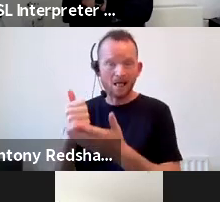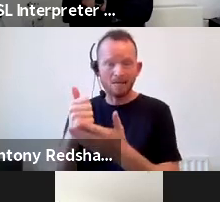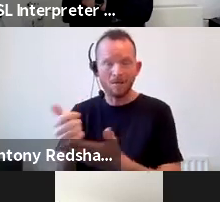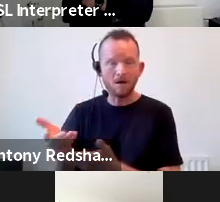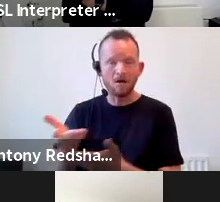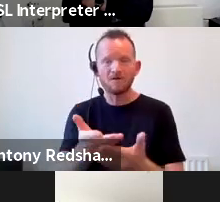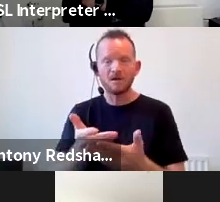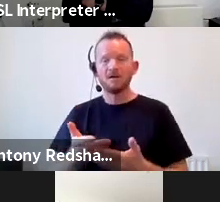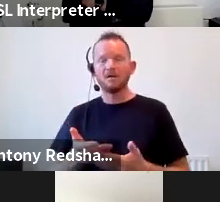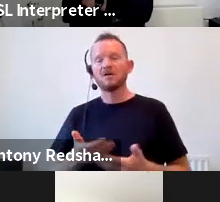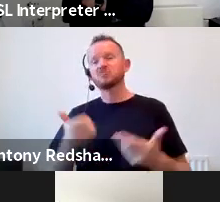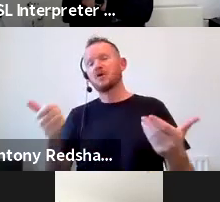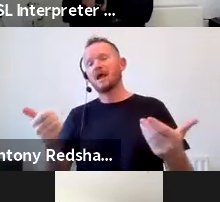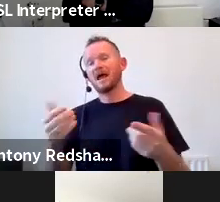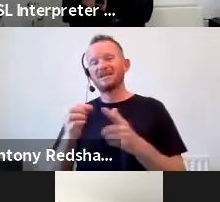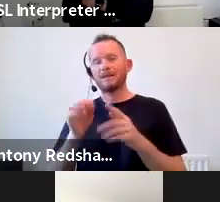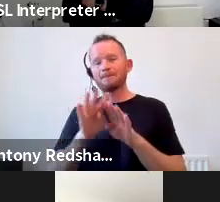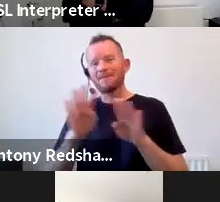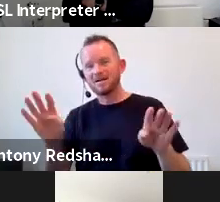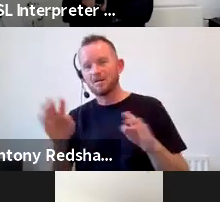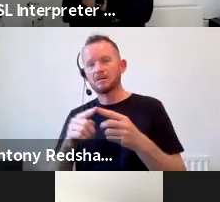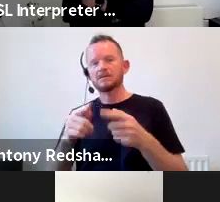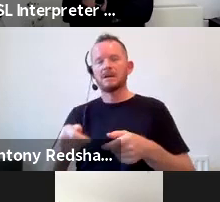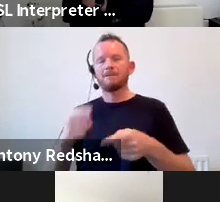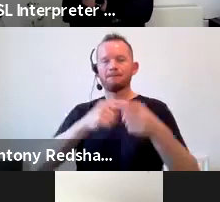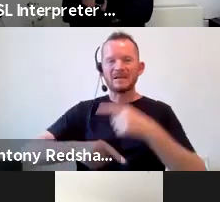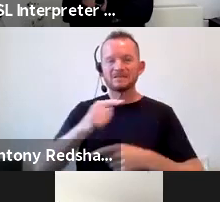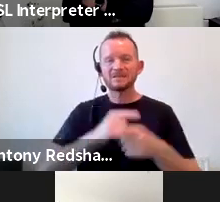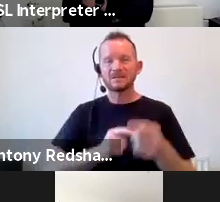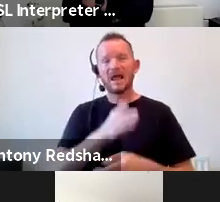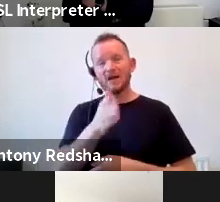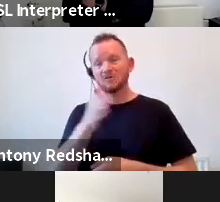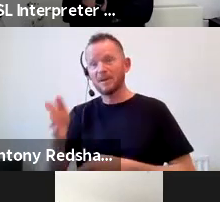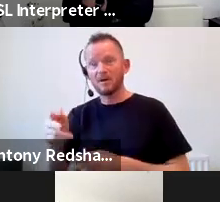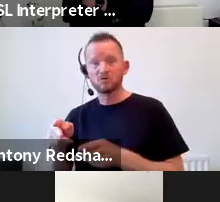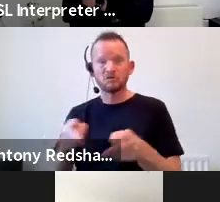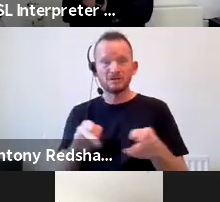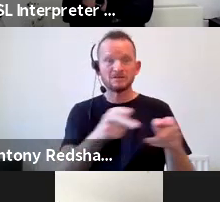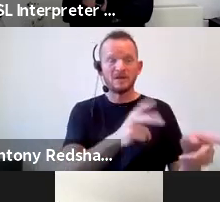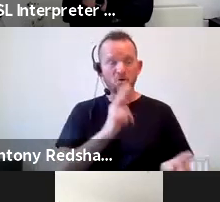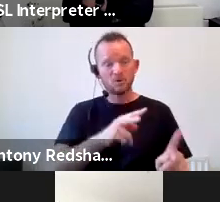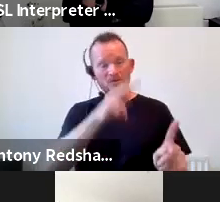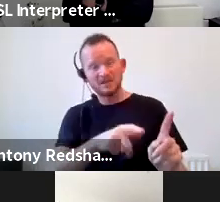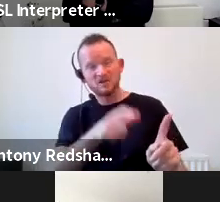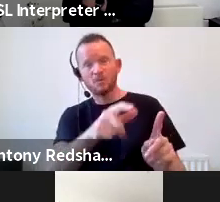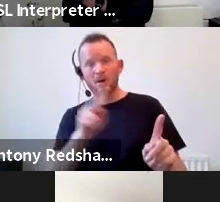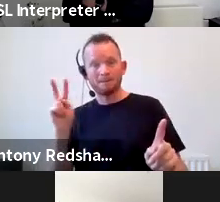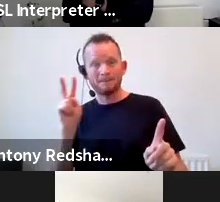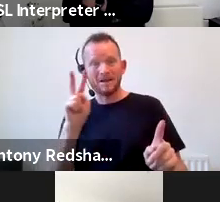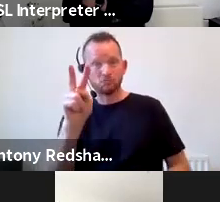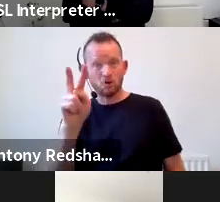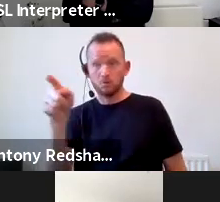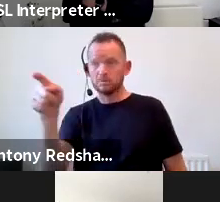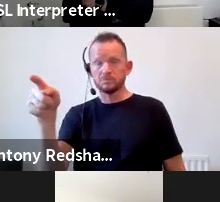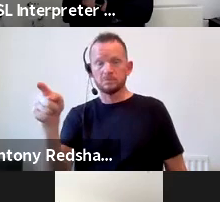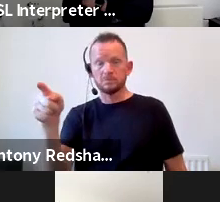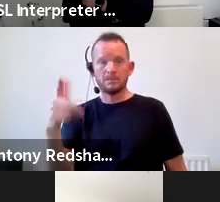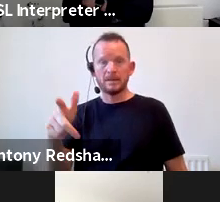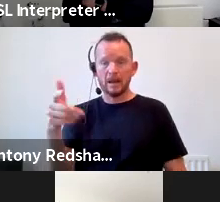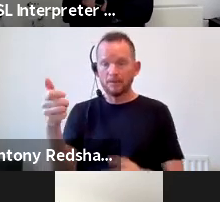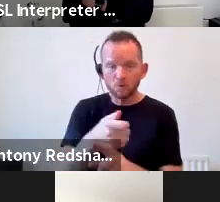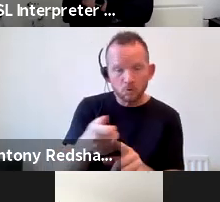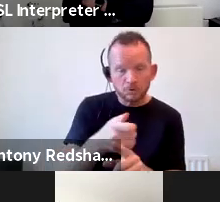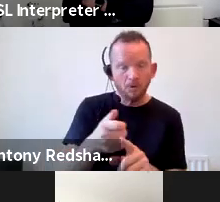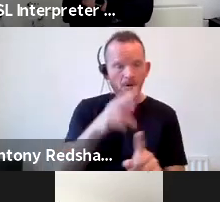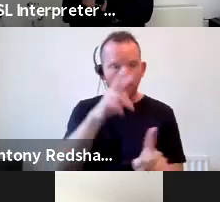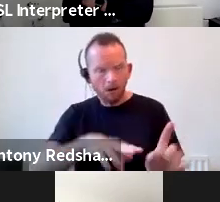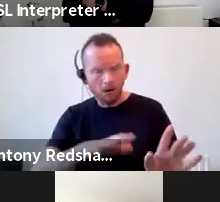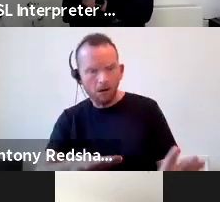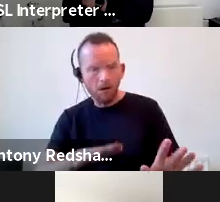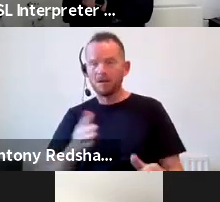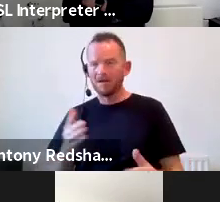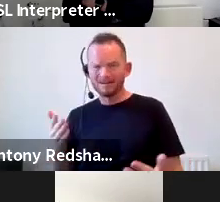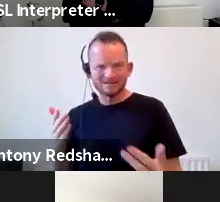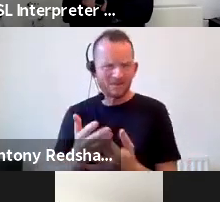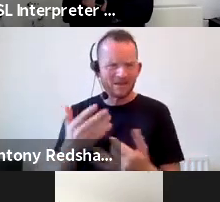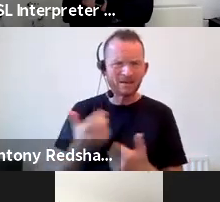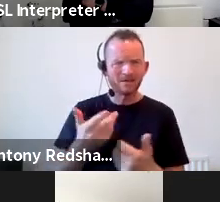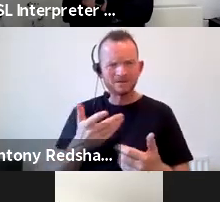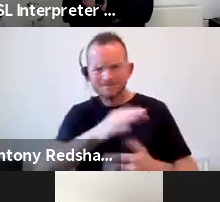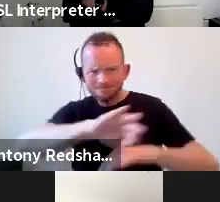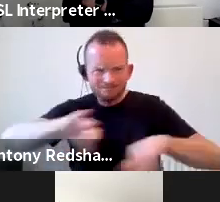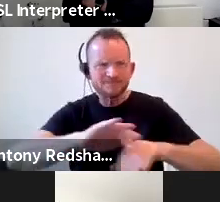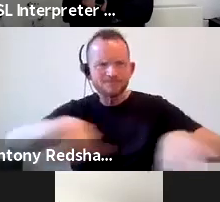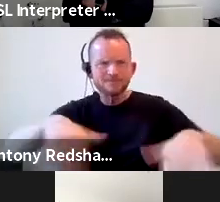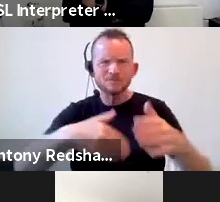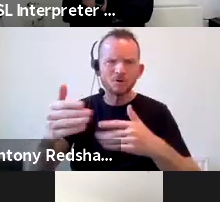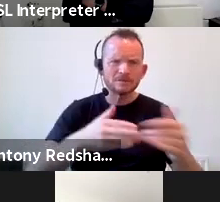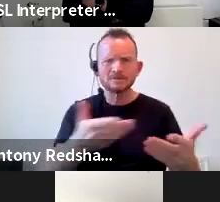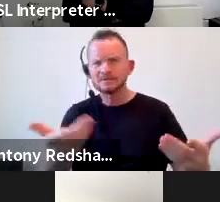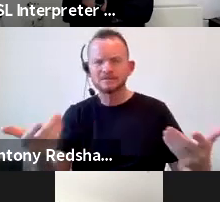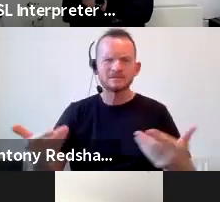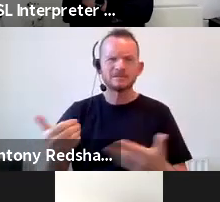As you know I've been on calls and meetings on WhatsApp yet, but he's out and about on the ground if you see somebody on the metro system being abused will get stepped in there and get sort of dollar balance it.